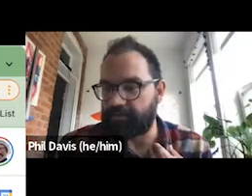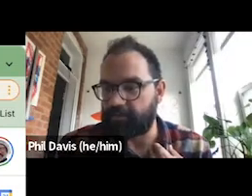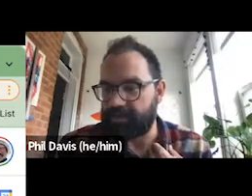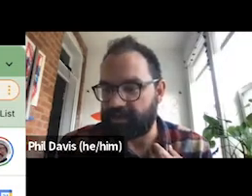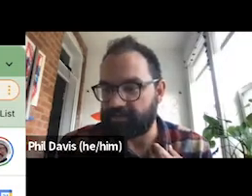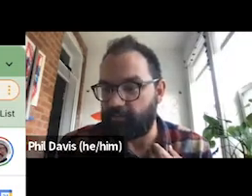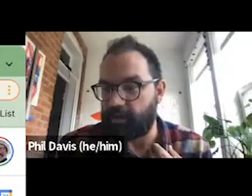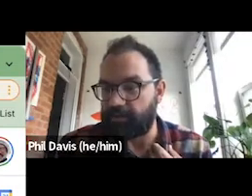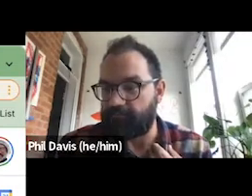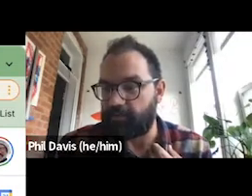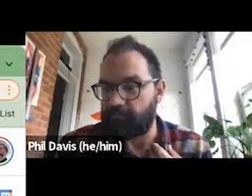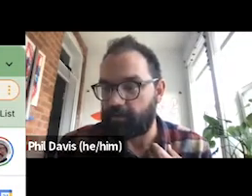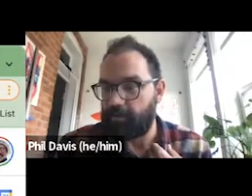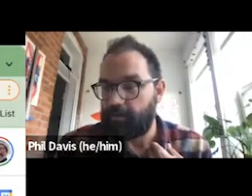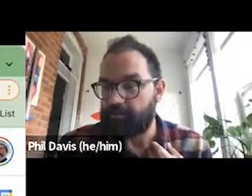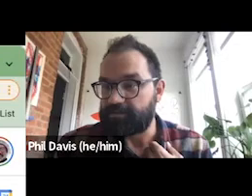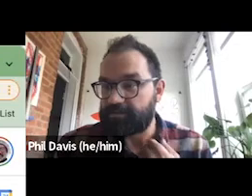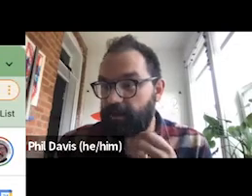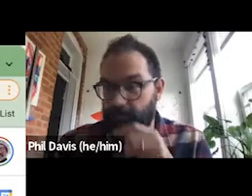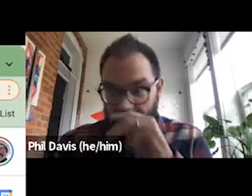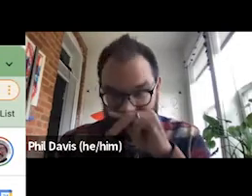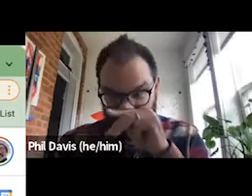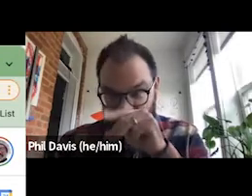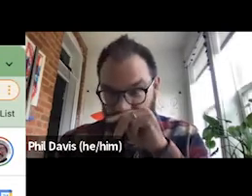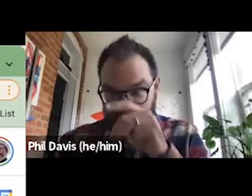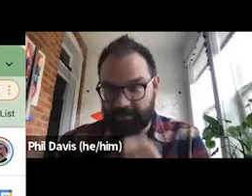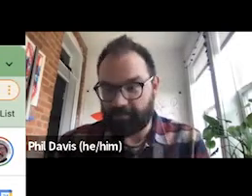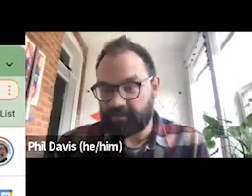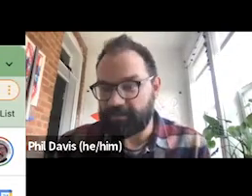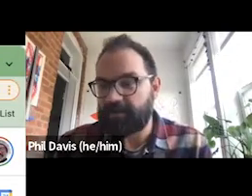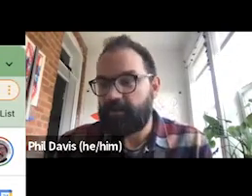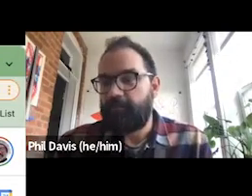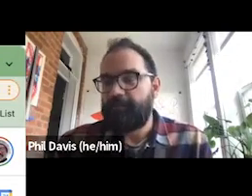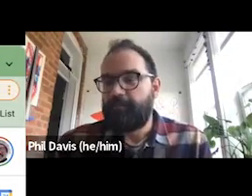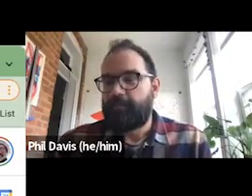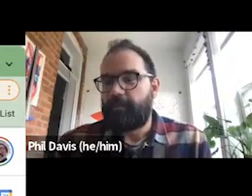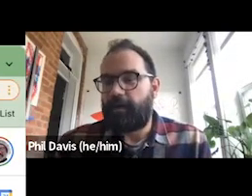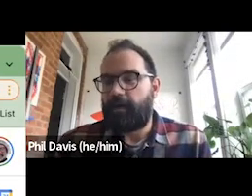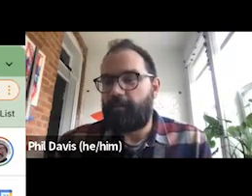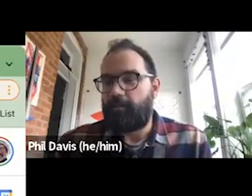So there was actually money leftover which is great because there are additional things,